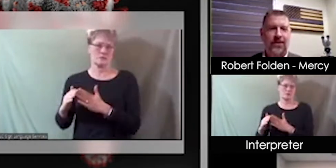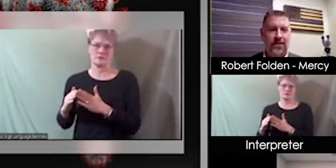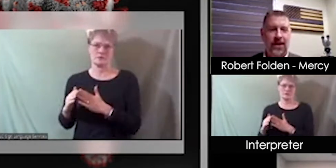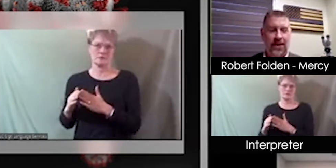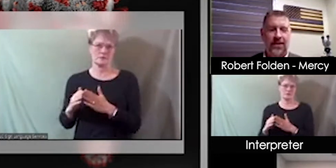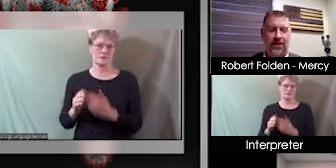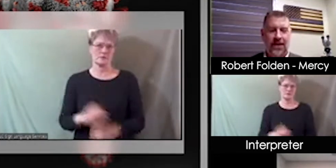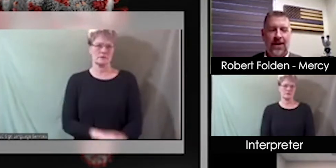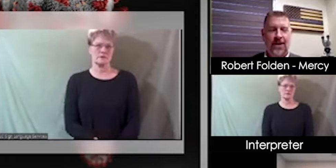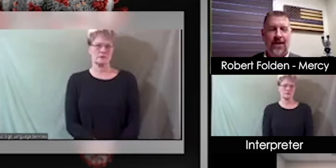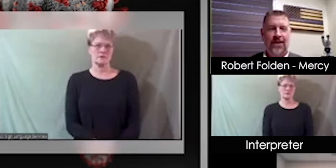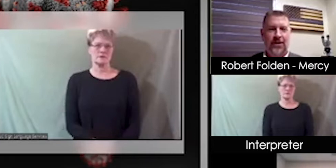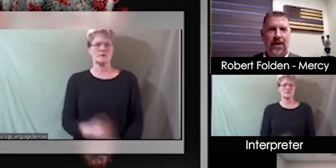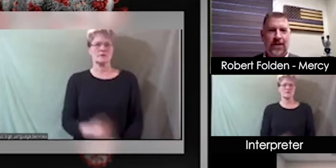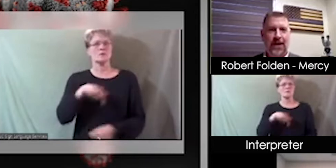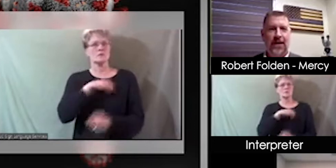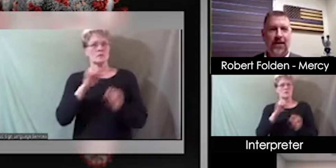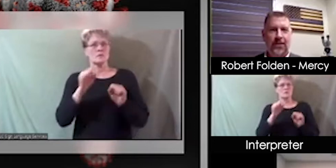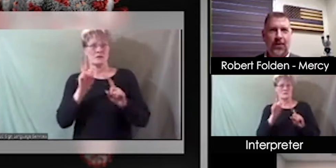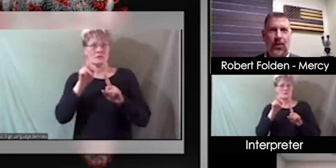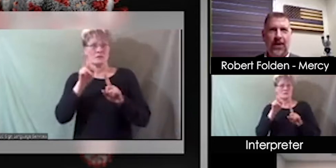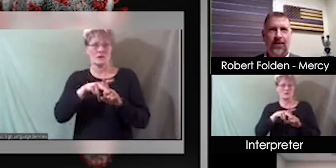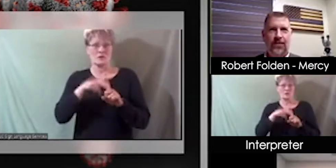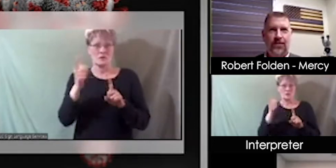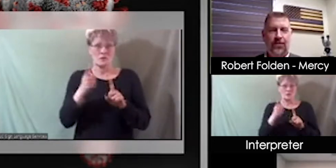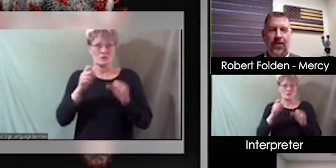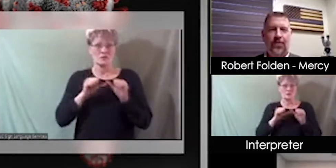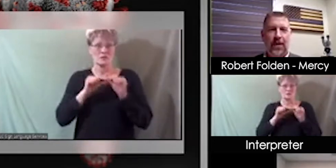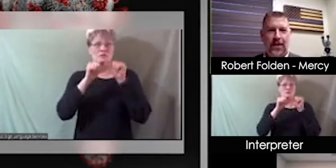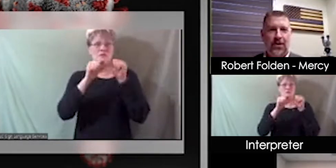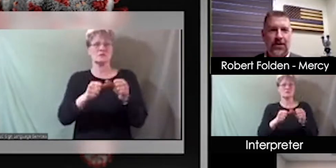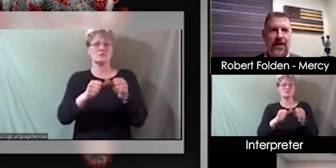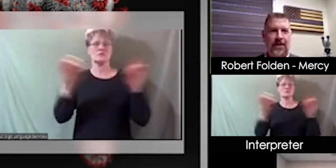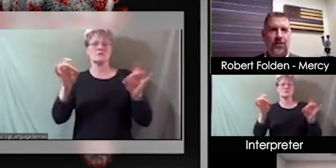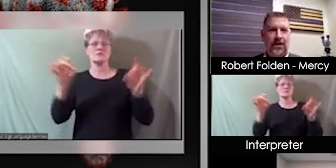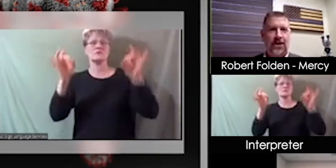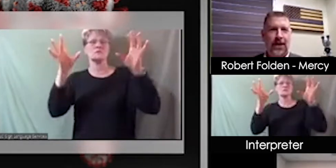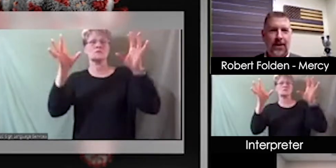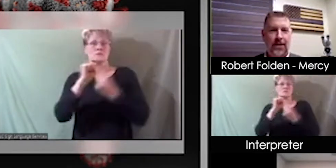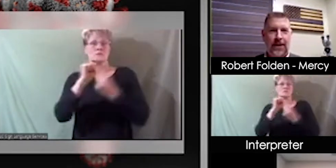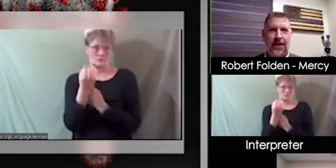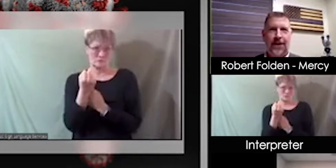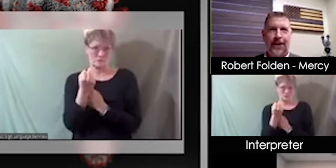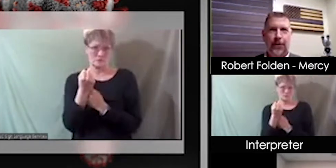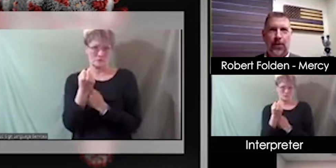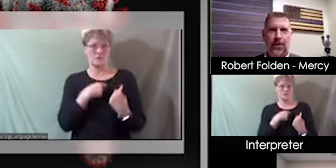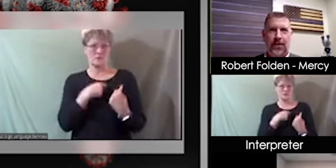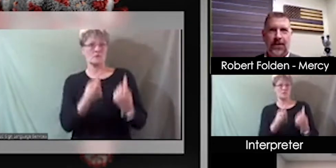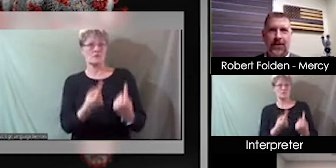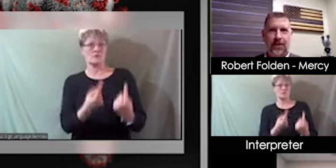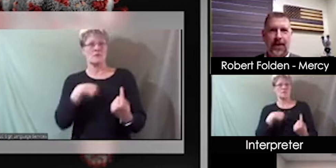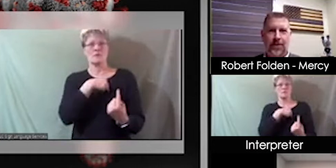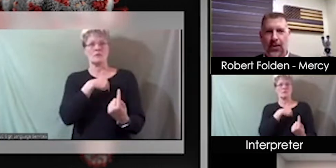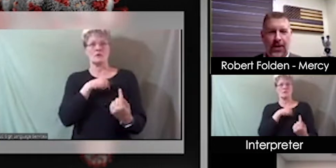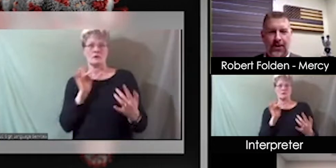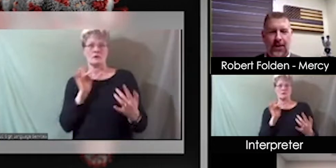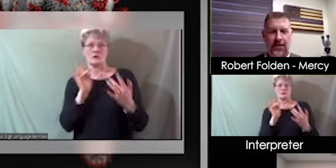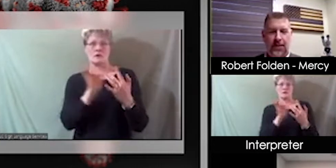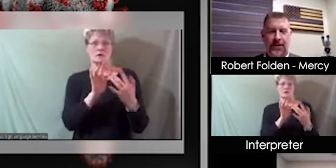crisis like this that's been declared. We've been in contact with Donnell, we participated both hospitals